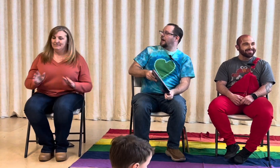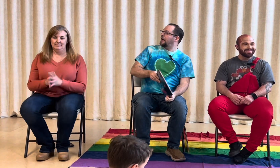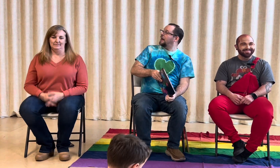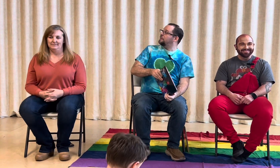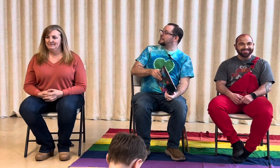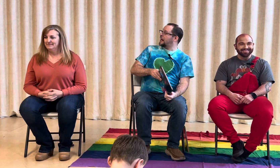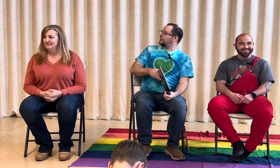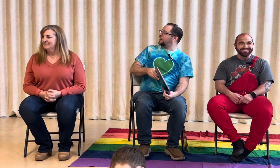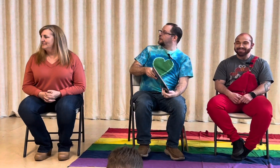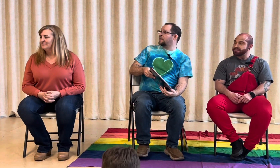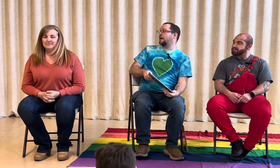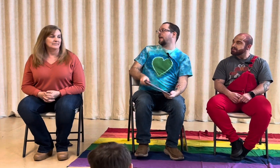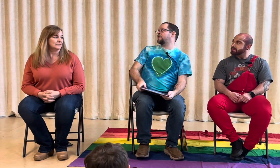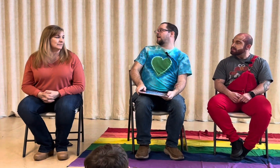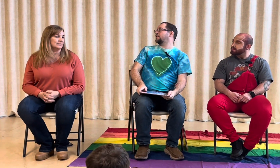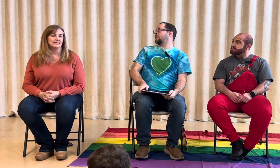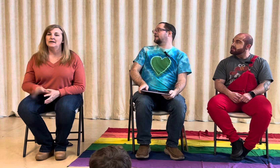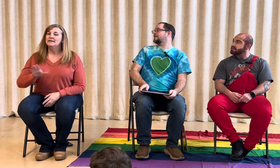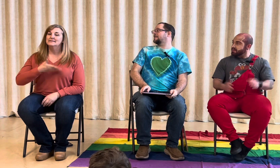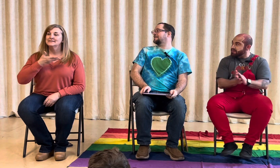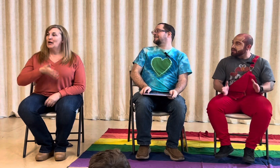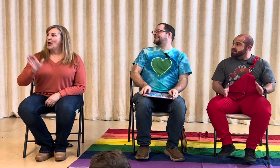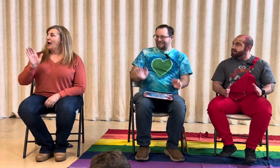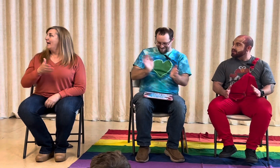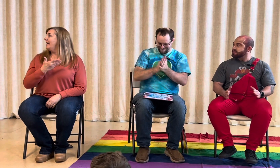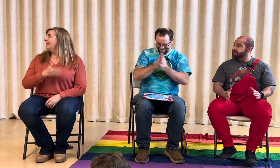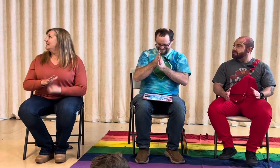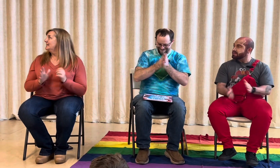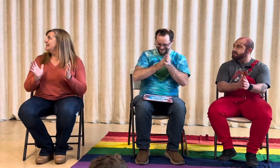right. Miss Cali. You've got another song for us. CALI: I do have another song for you, and